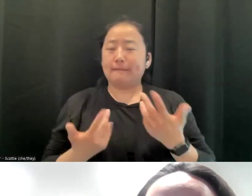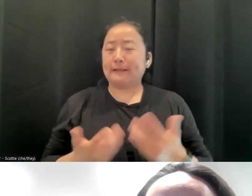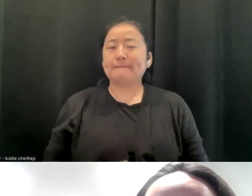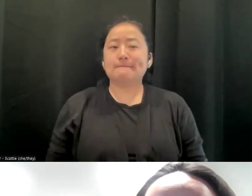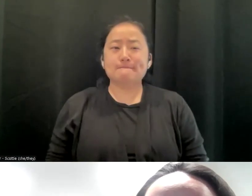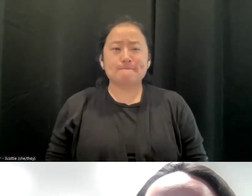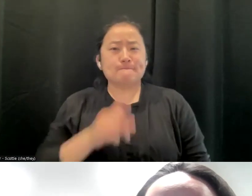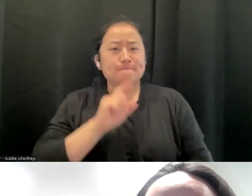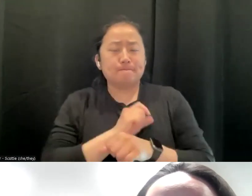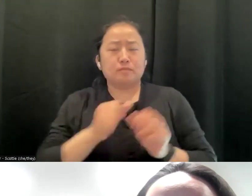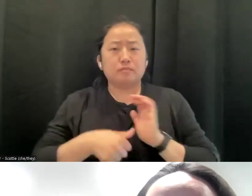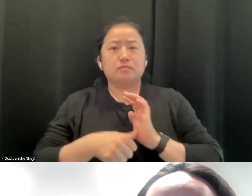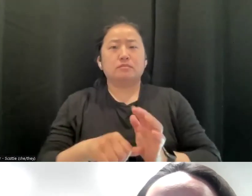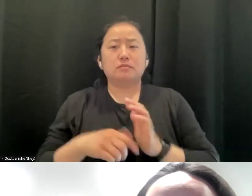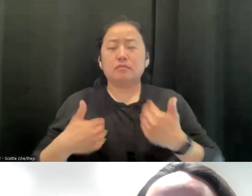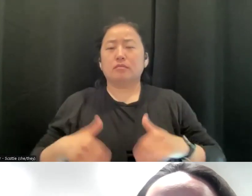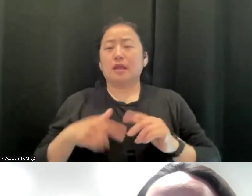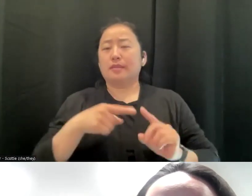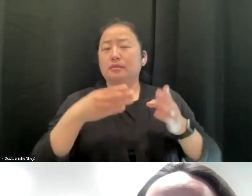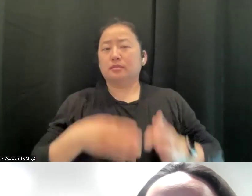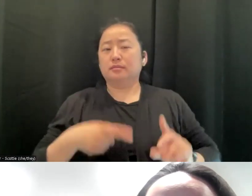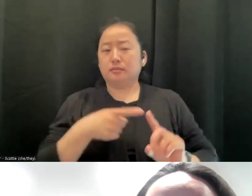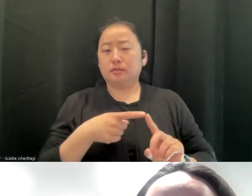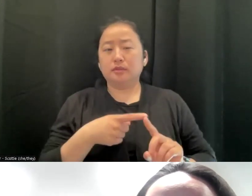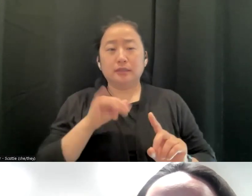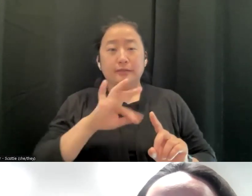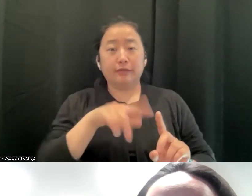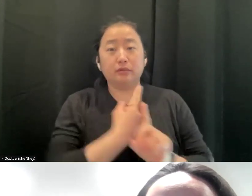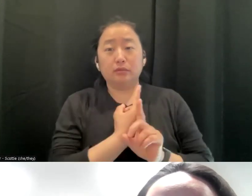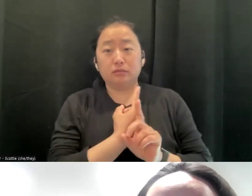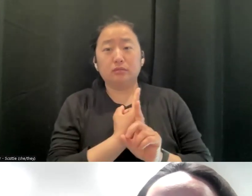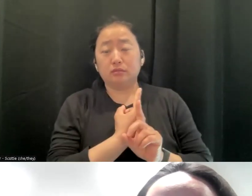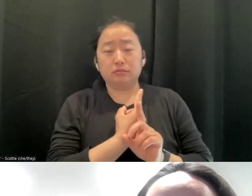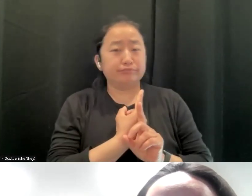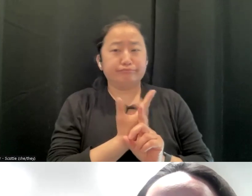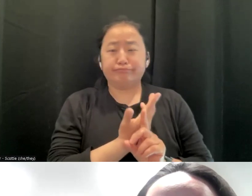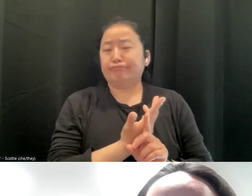just highlighted the fact, okay, this individual, if they were alone, they would have had -- if they